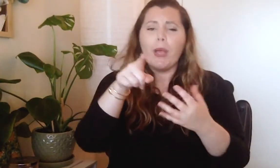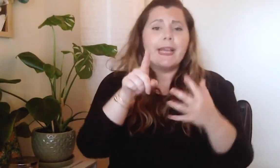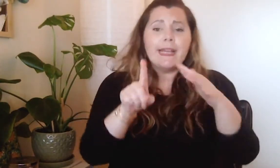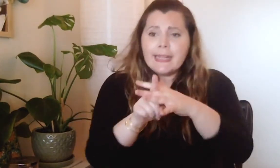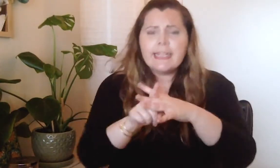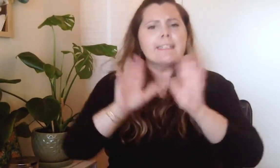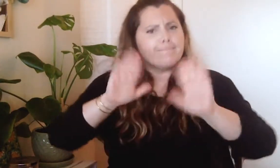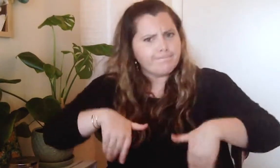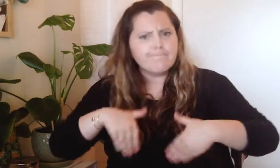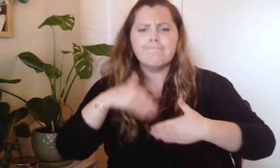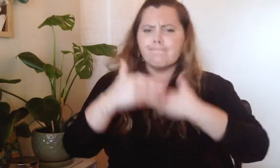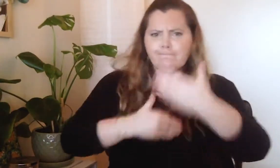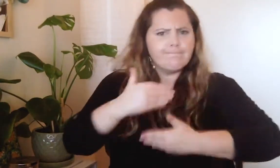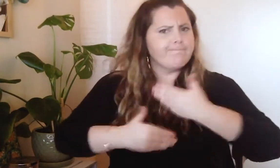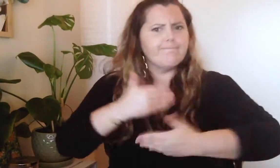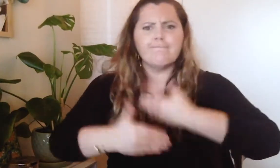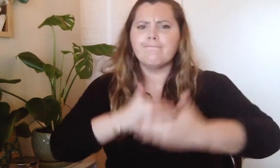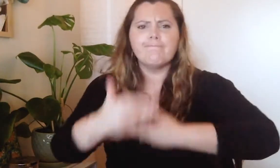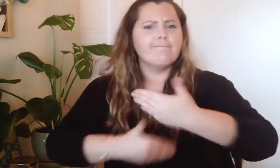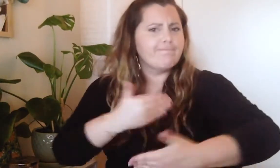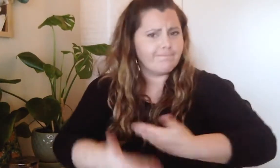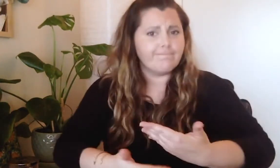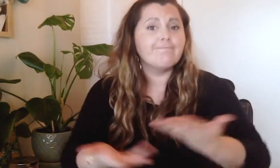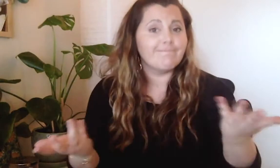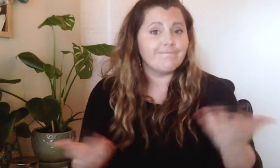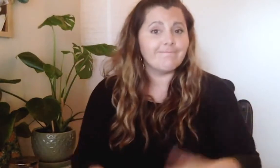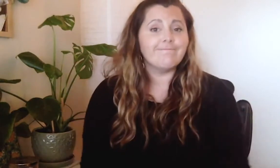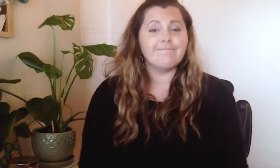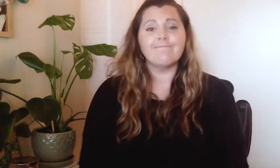When those things happen, be flexible and keep on going!